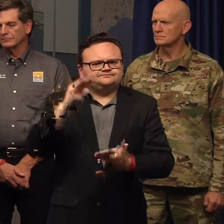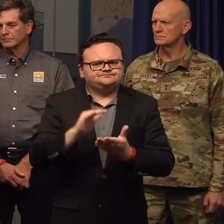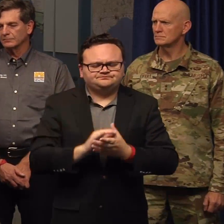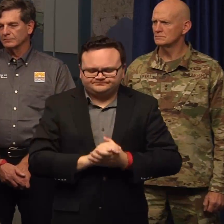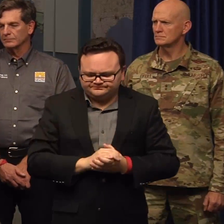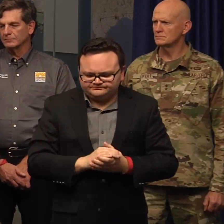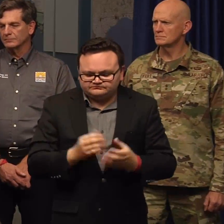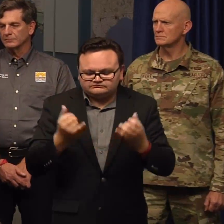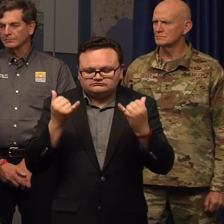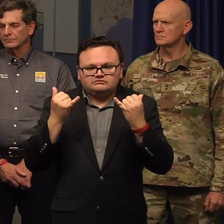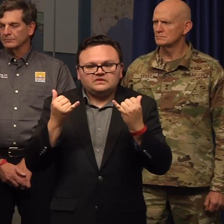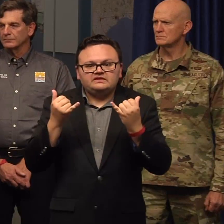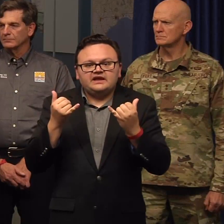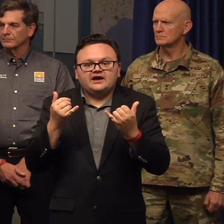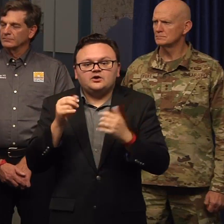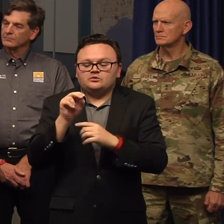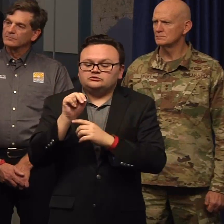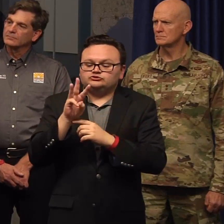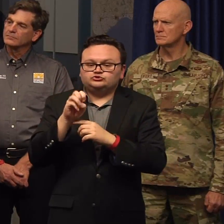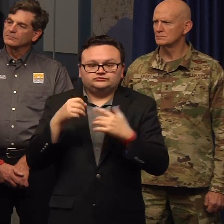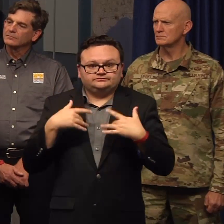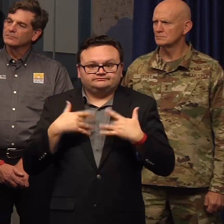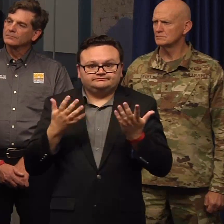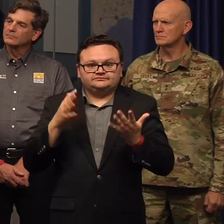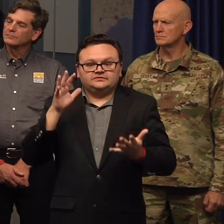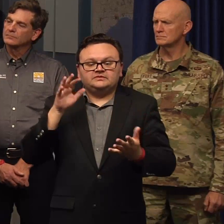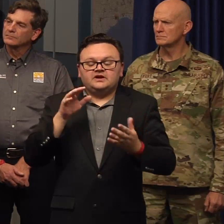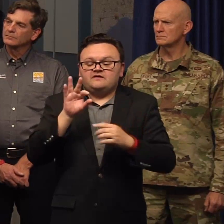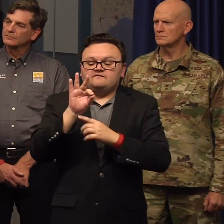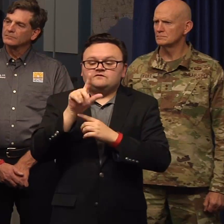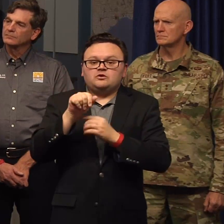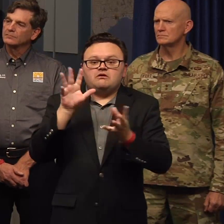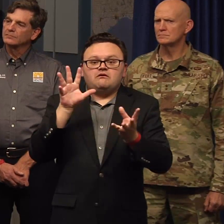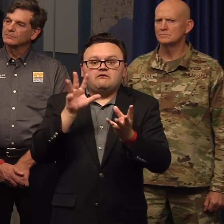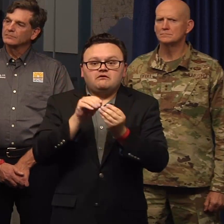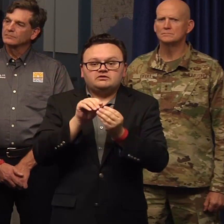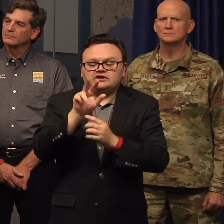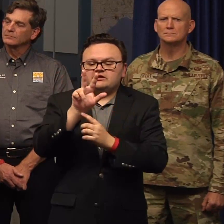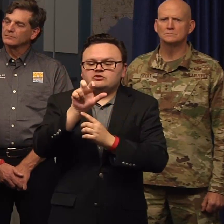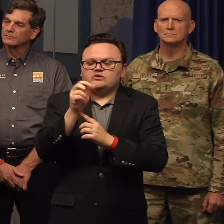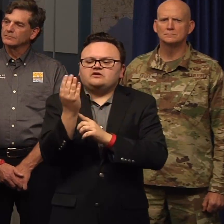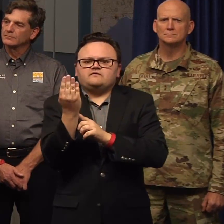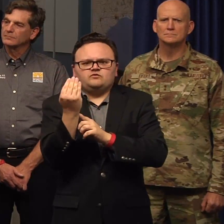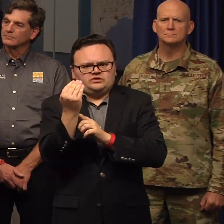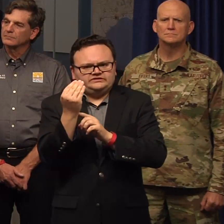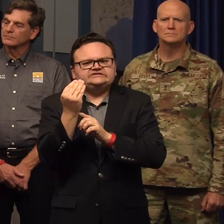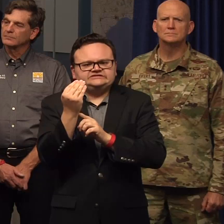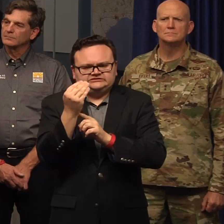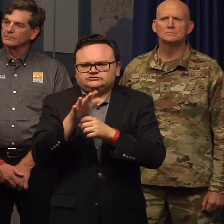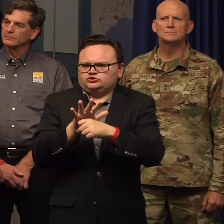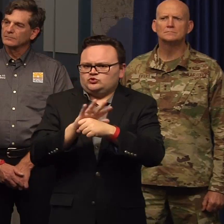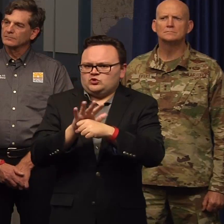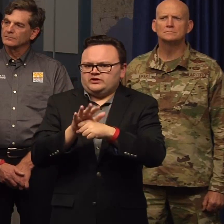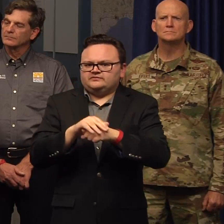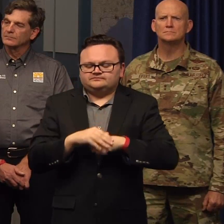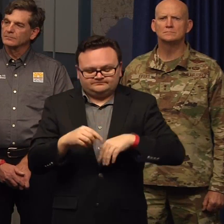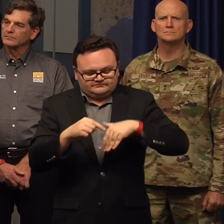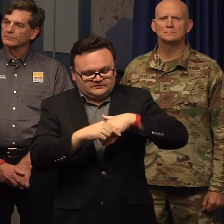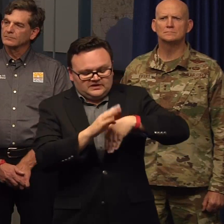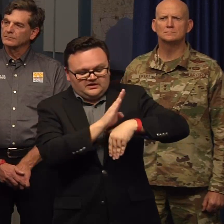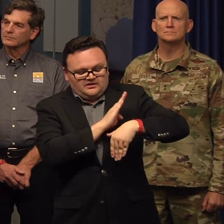SO THEY ARE WORKING HARD ON